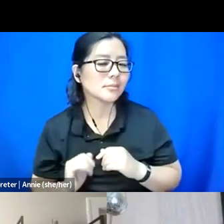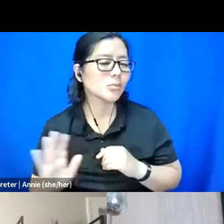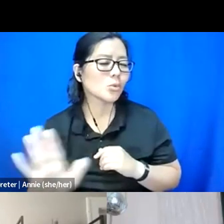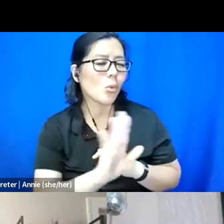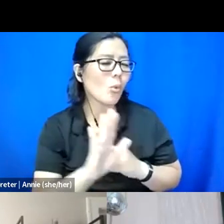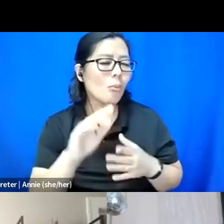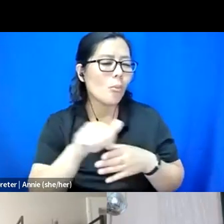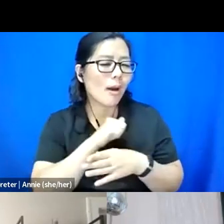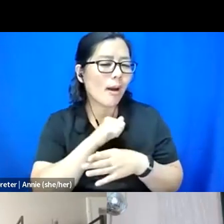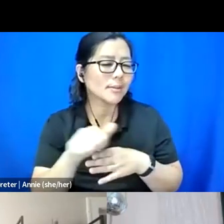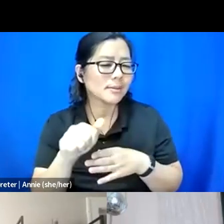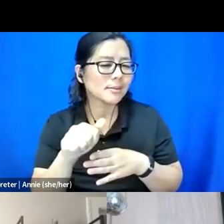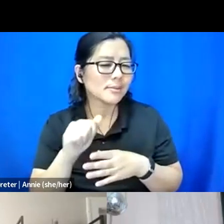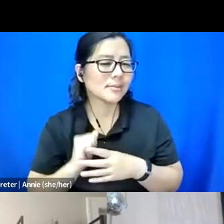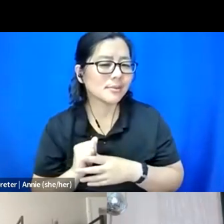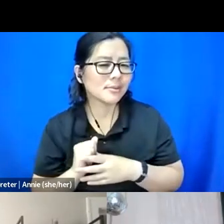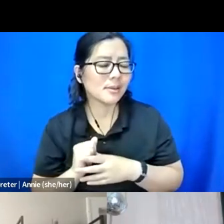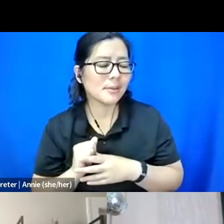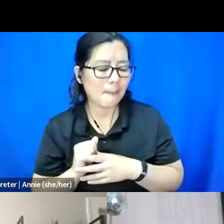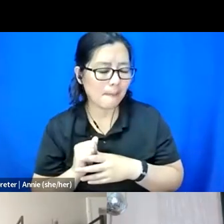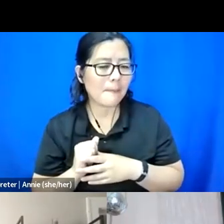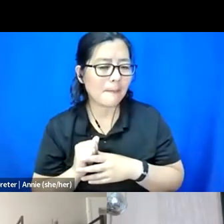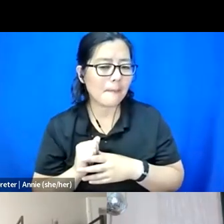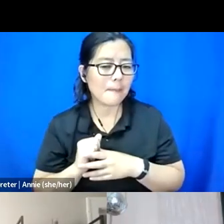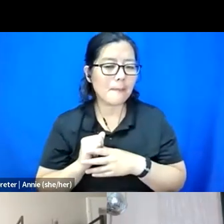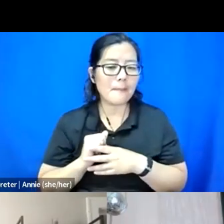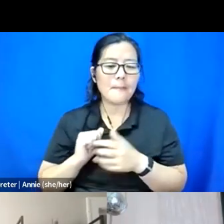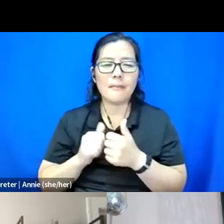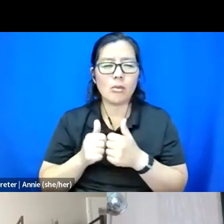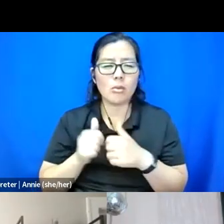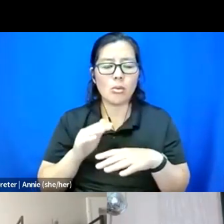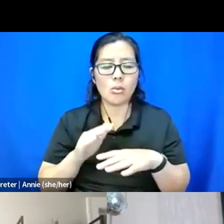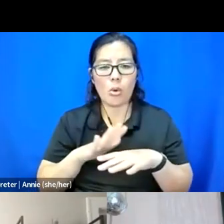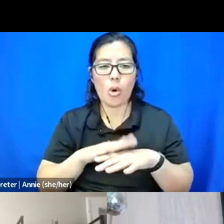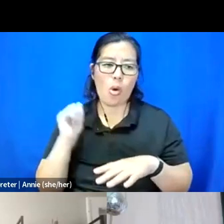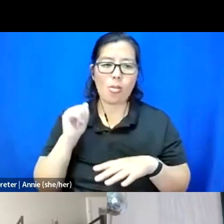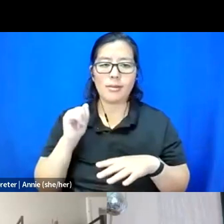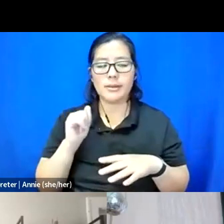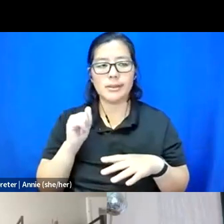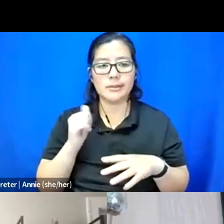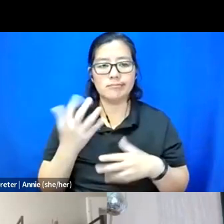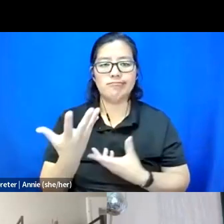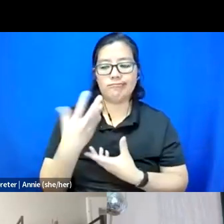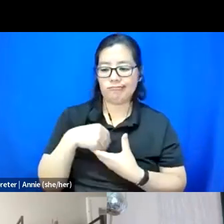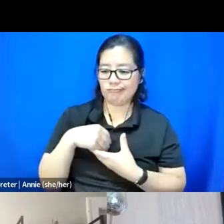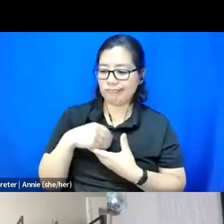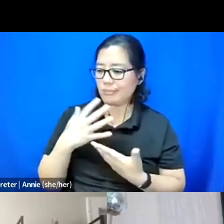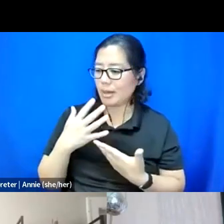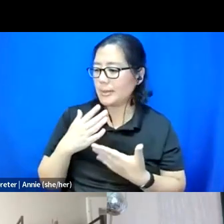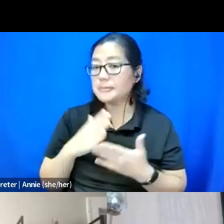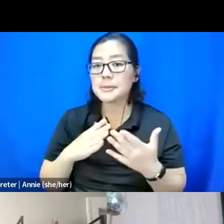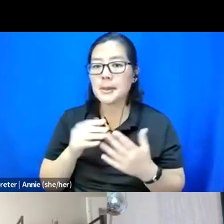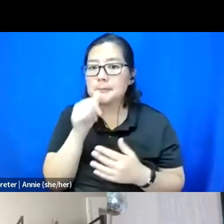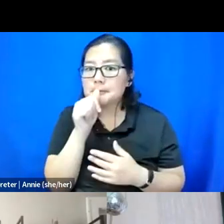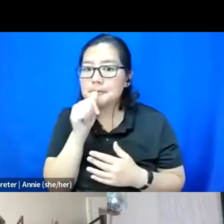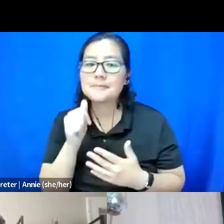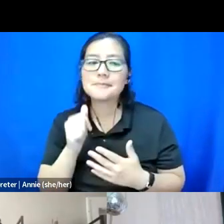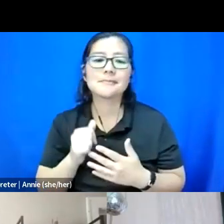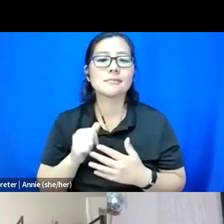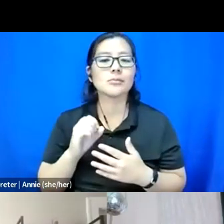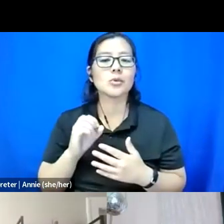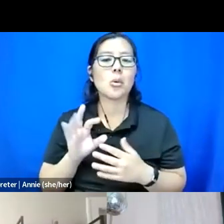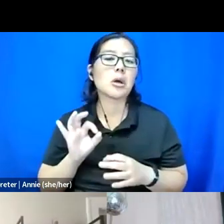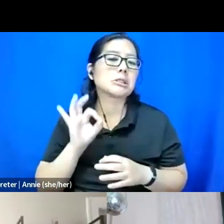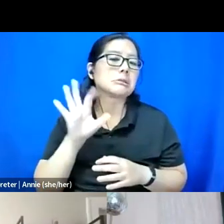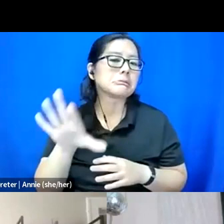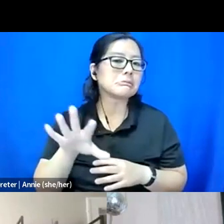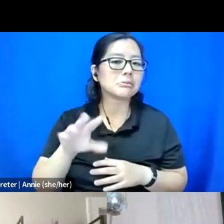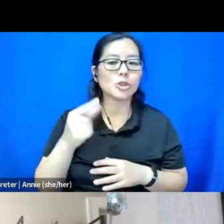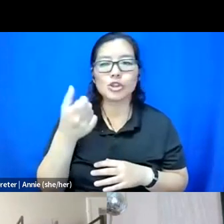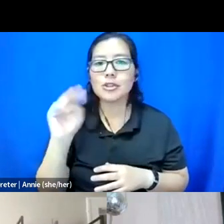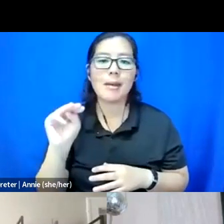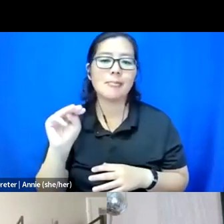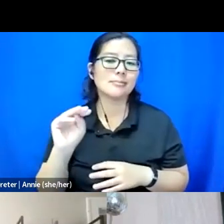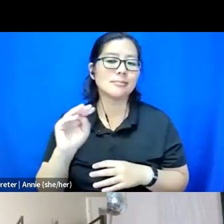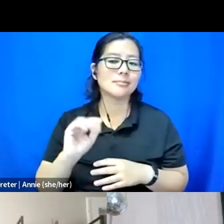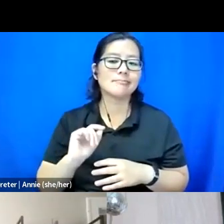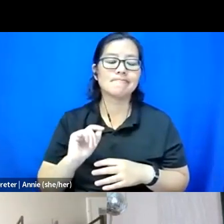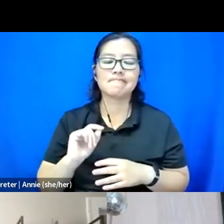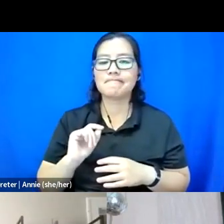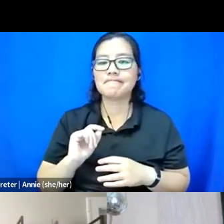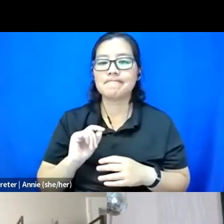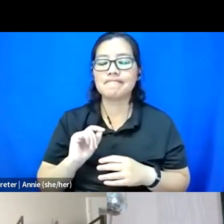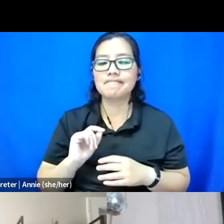And to call in, you know, if there are some secrets or some gems that go into allowing you